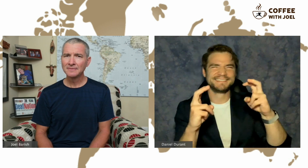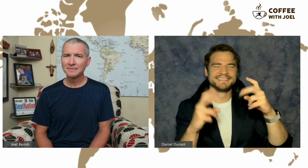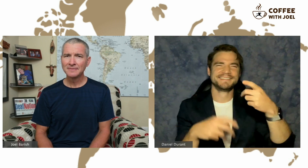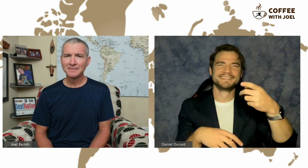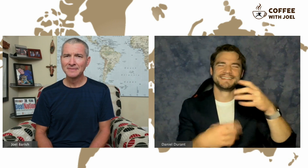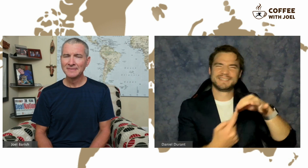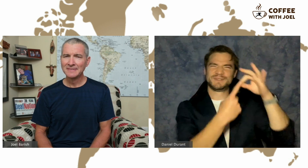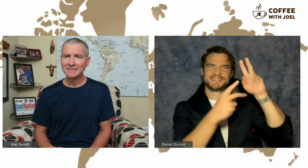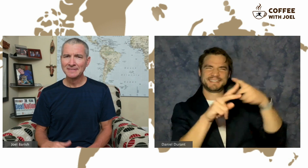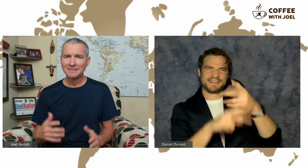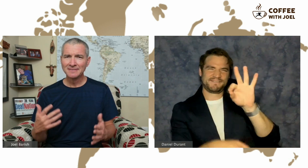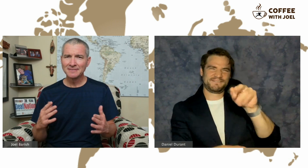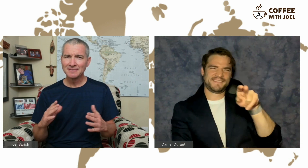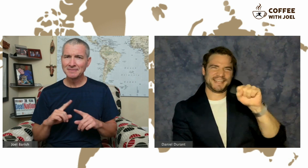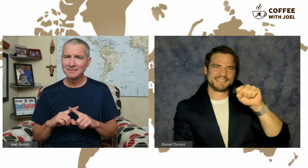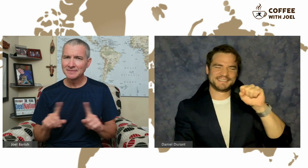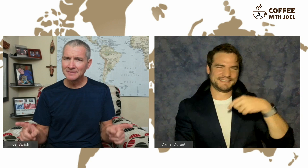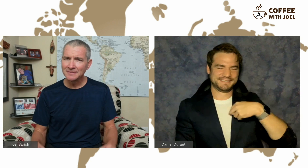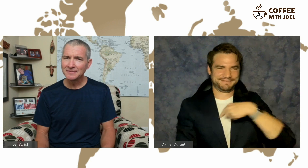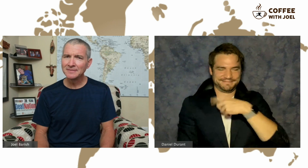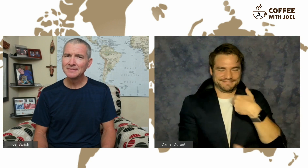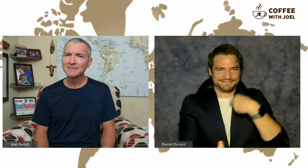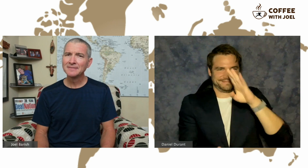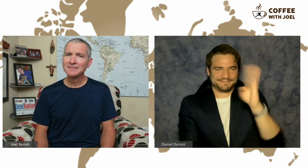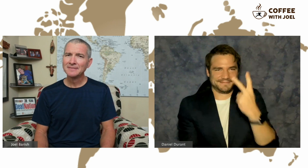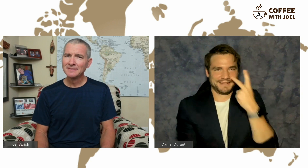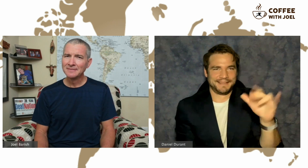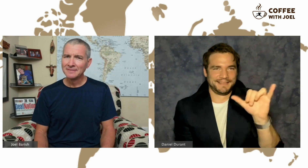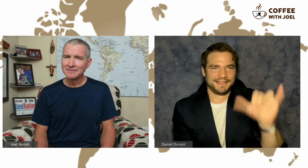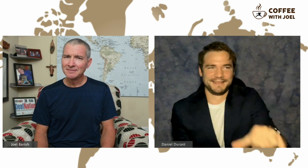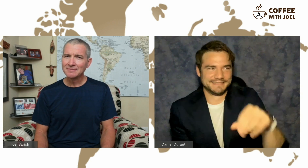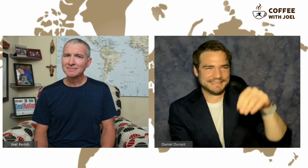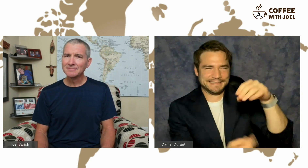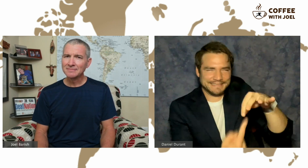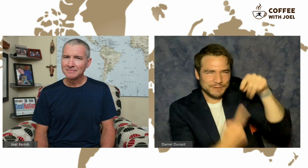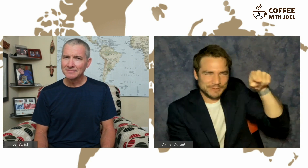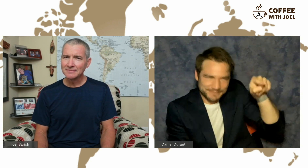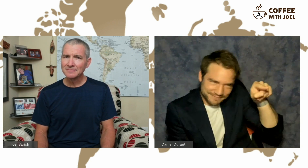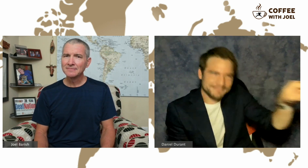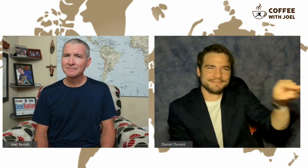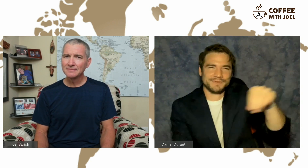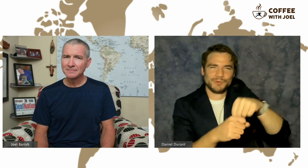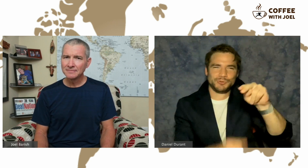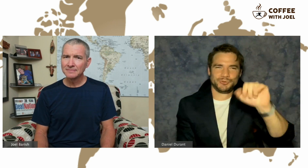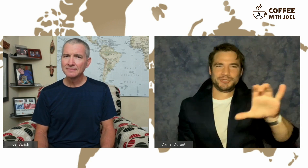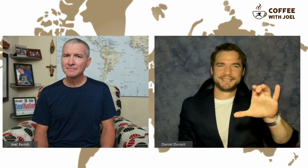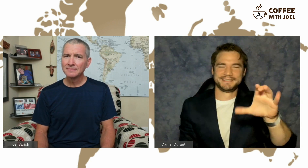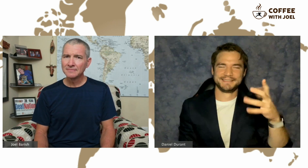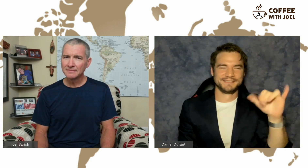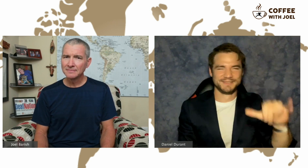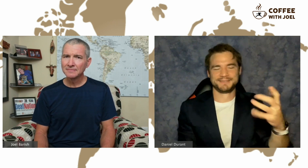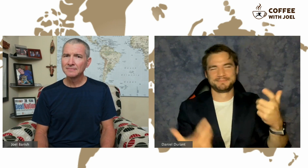It’s a unique kind of fan base. Wow, very different. I’ve never seen anything like that anywhere else, except in New York City.